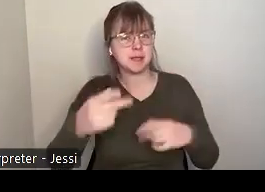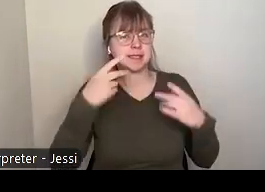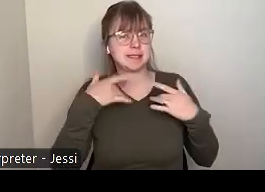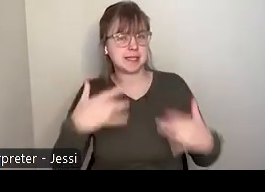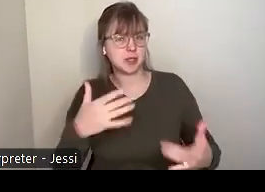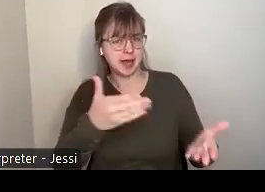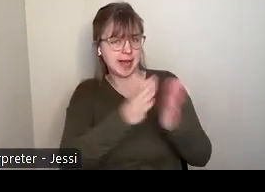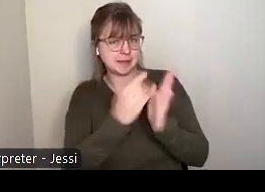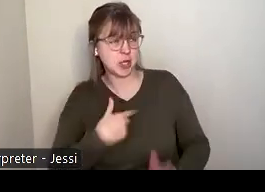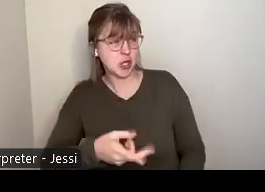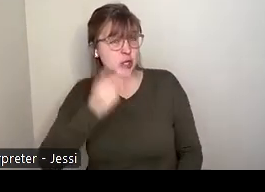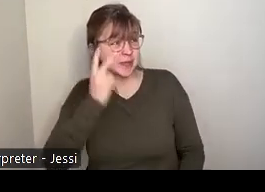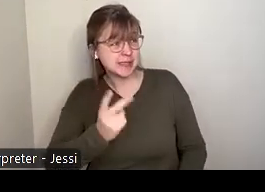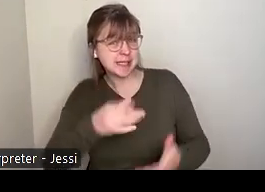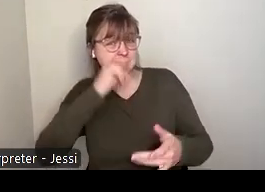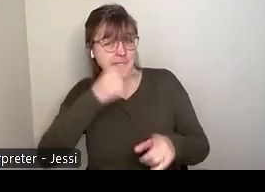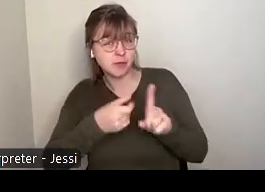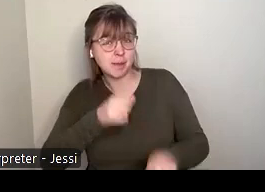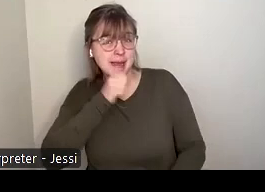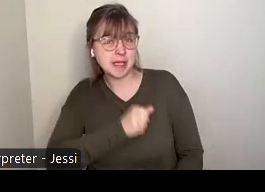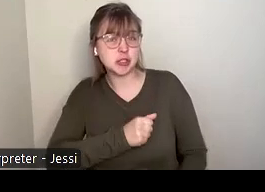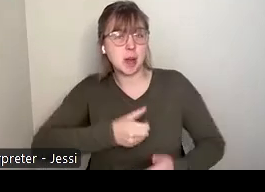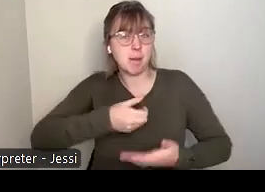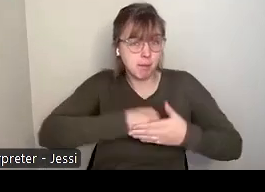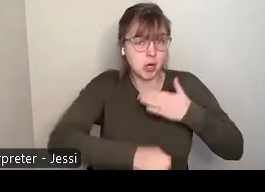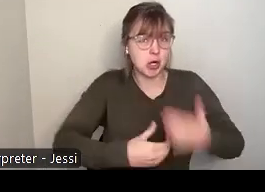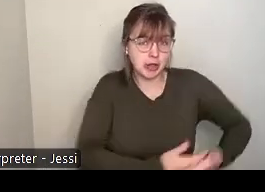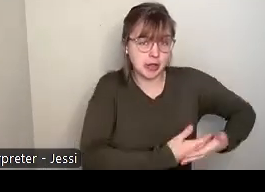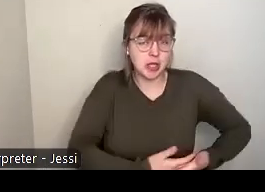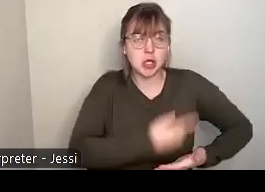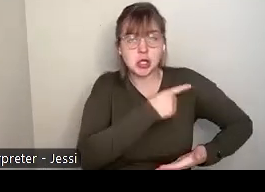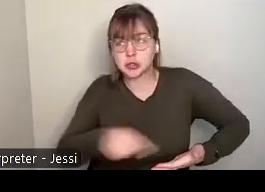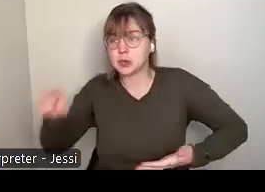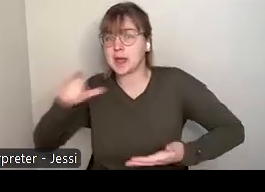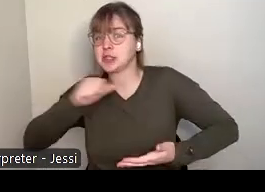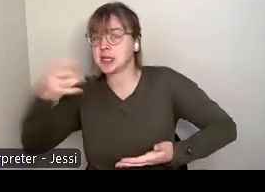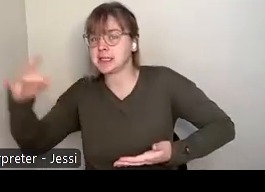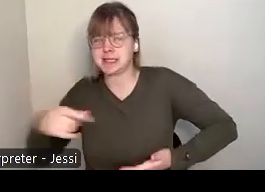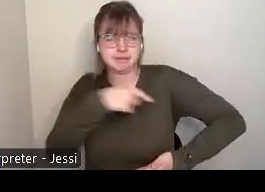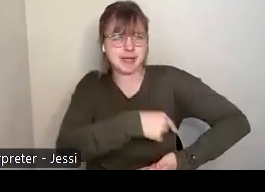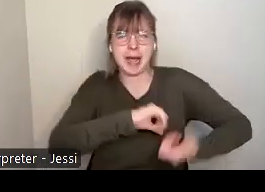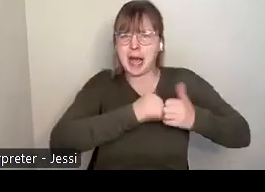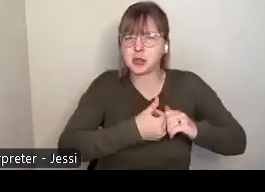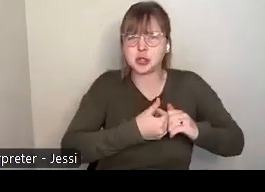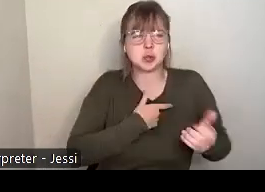from birth to 18 what do you do with babies so today you're going to get a chance to hear a